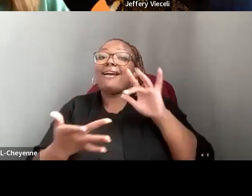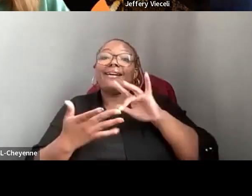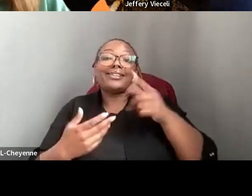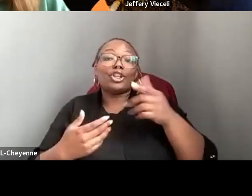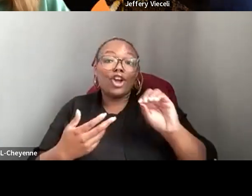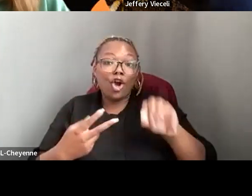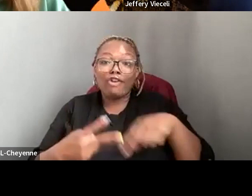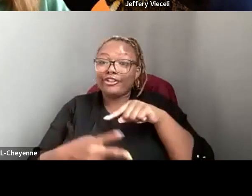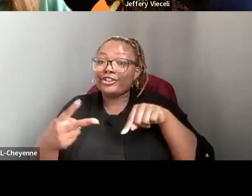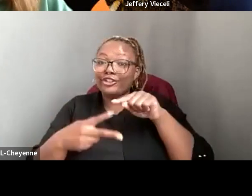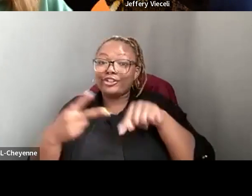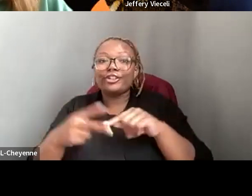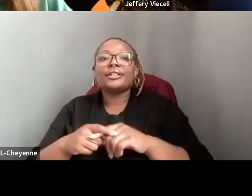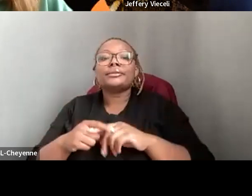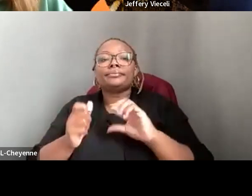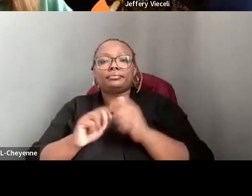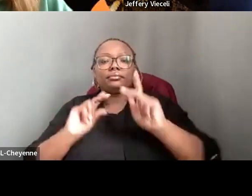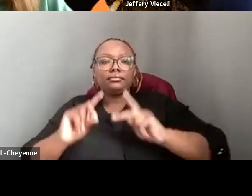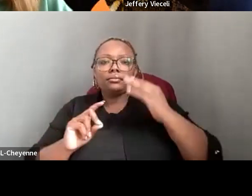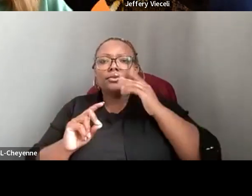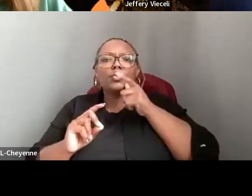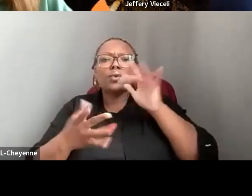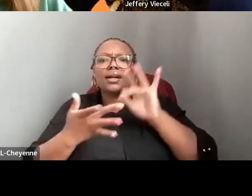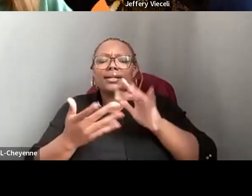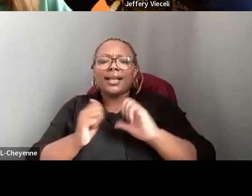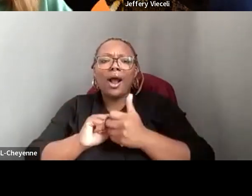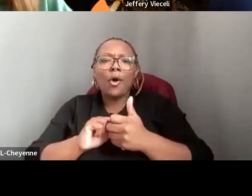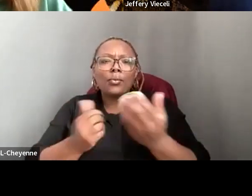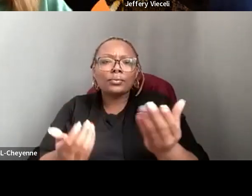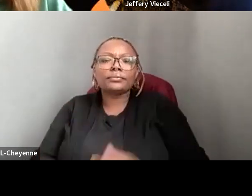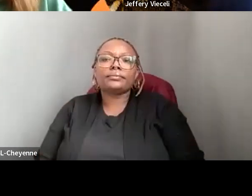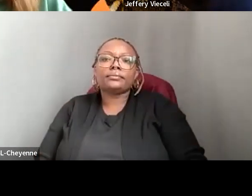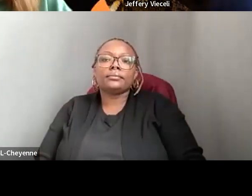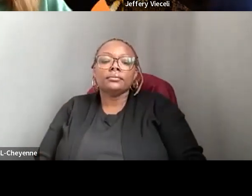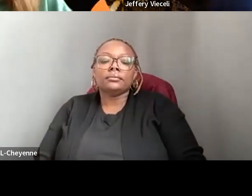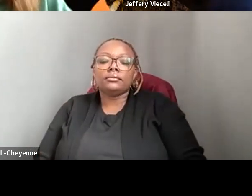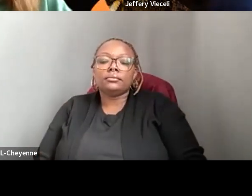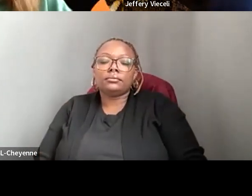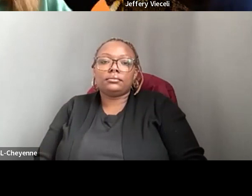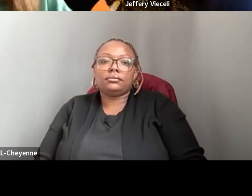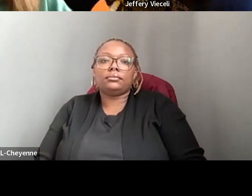How would people know who to contact for a specific award?